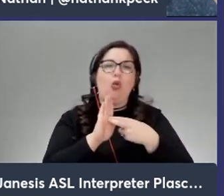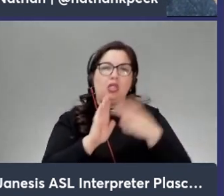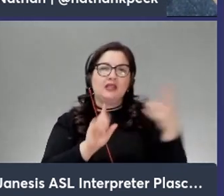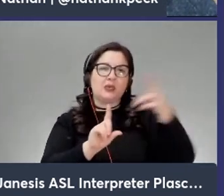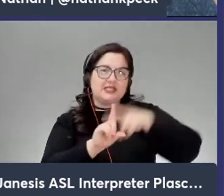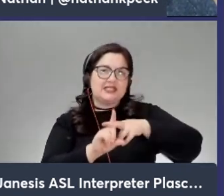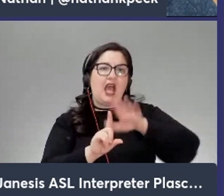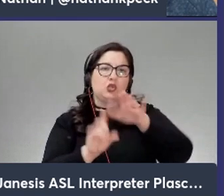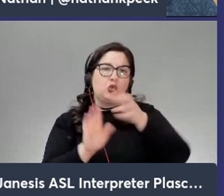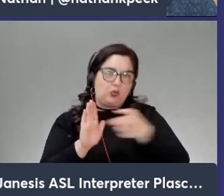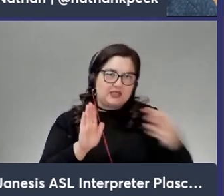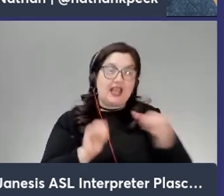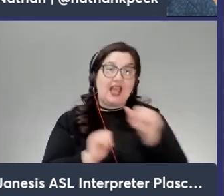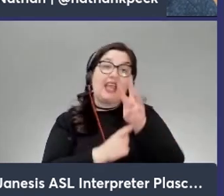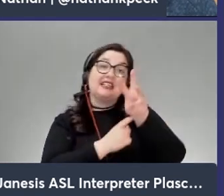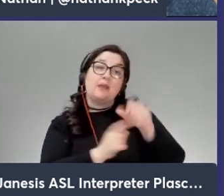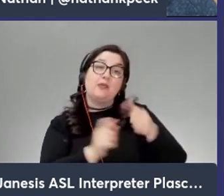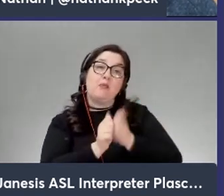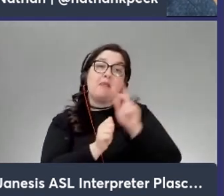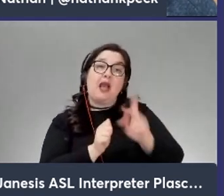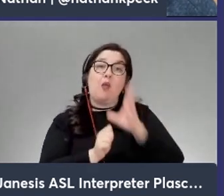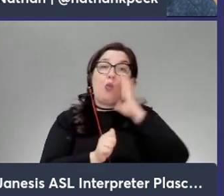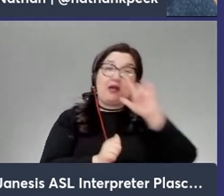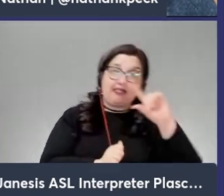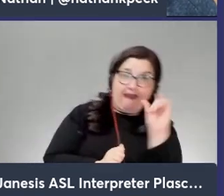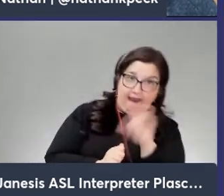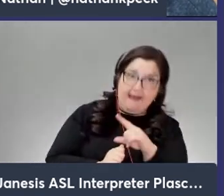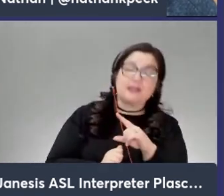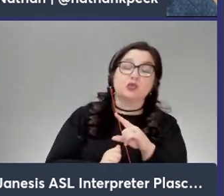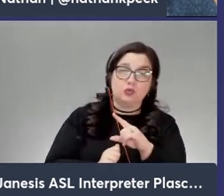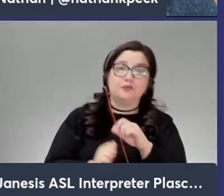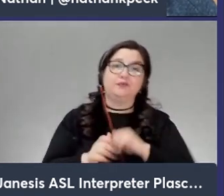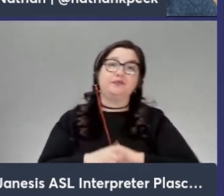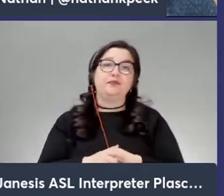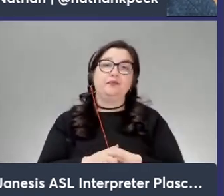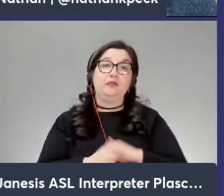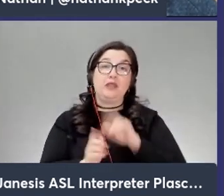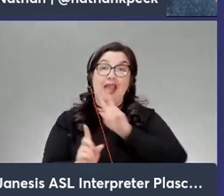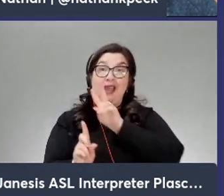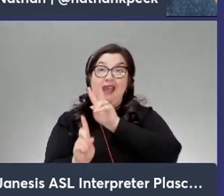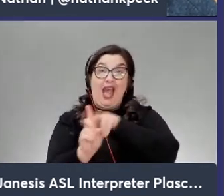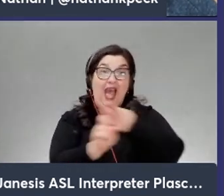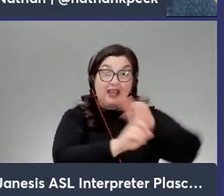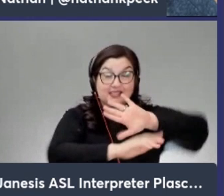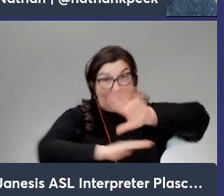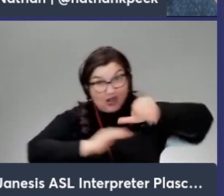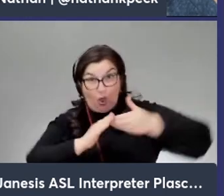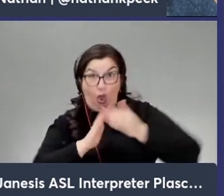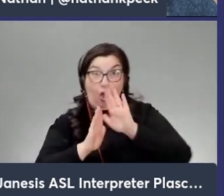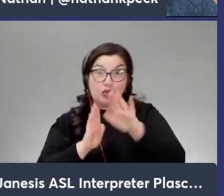And then AWS Backup will ask you if you want to assign all your AWS resources to this backup plan